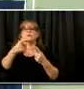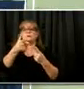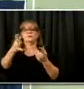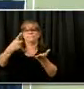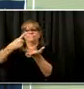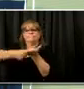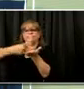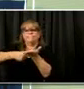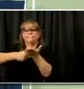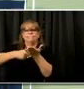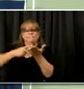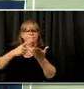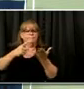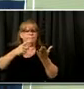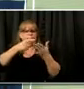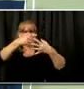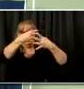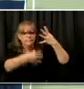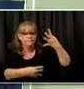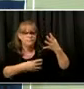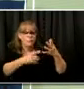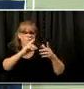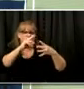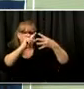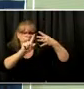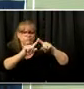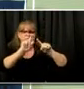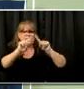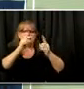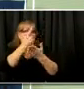and dr chris rogers about his work as a child psychiatrist